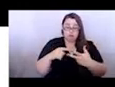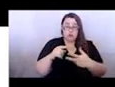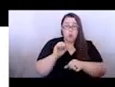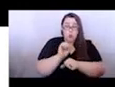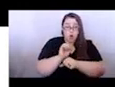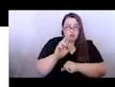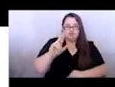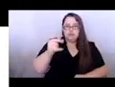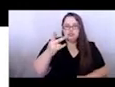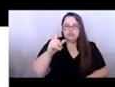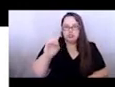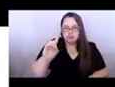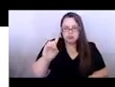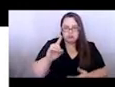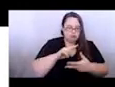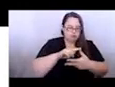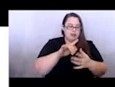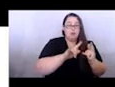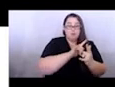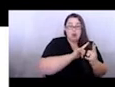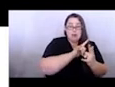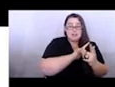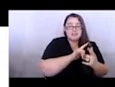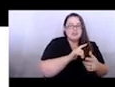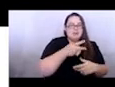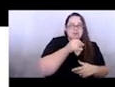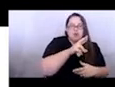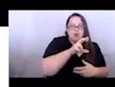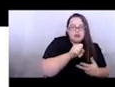porous in your romantic relationships and then healthy in your family relationships.